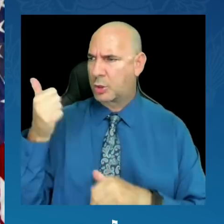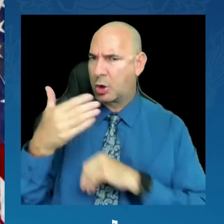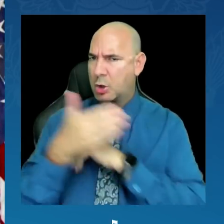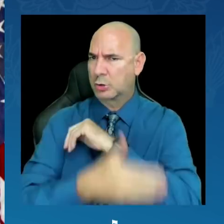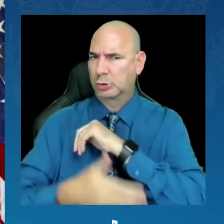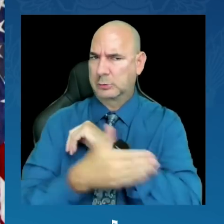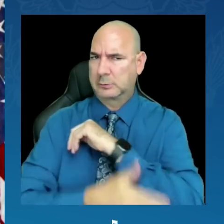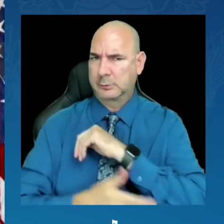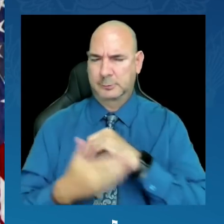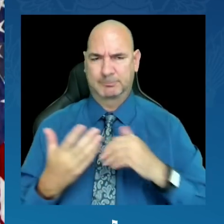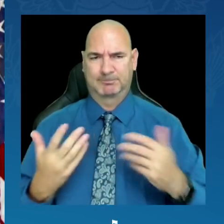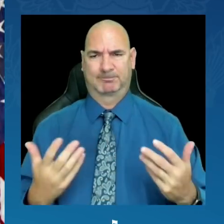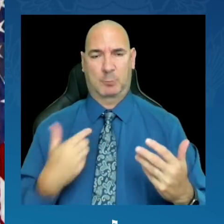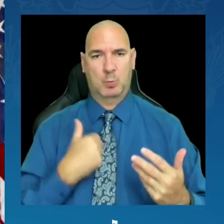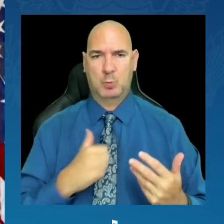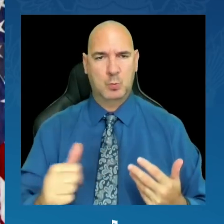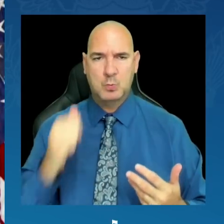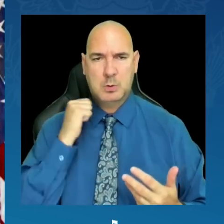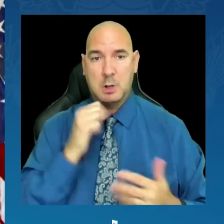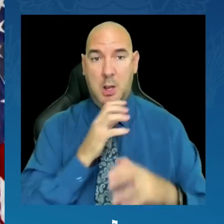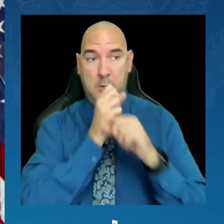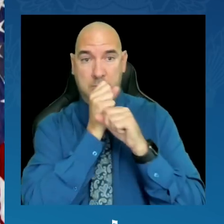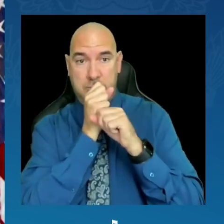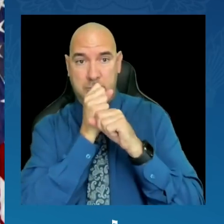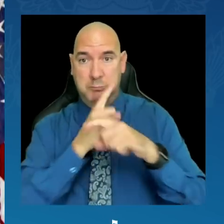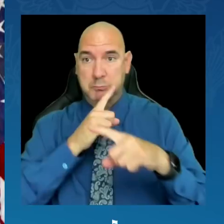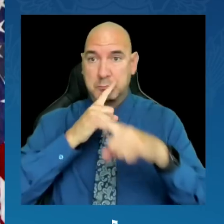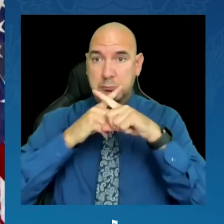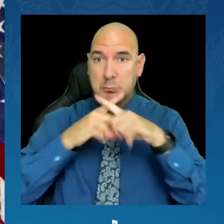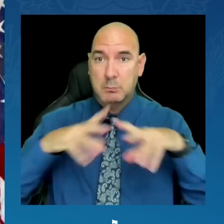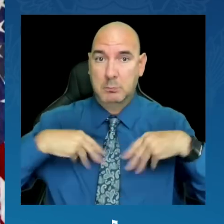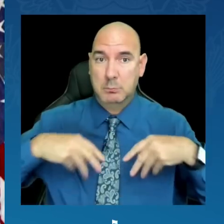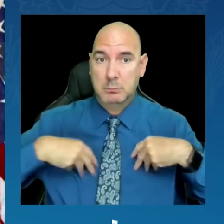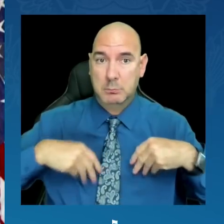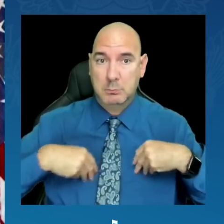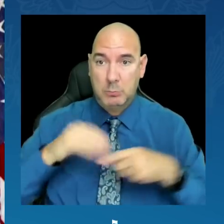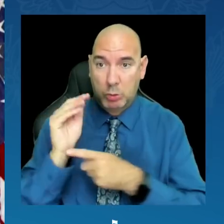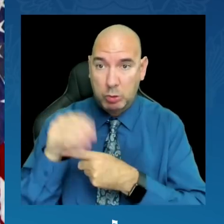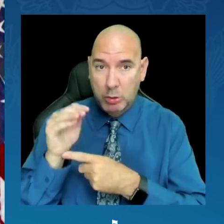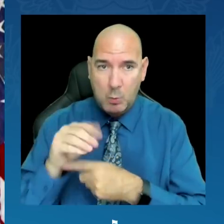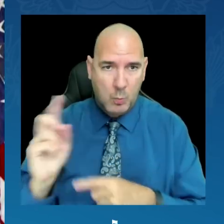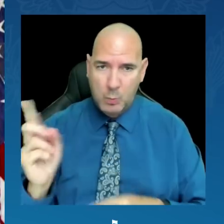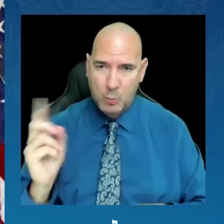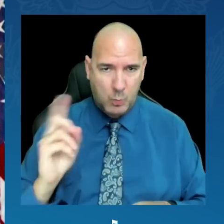We are taking action to ensure women and families have access to health care